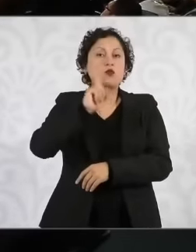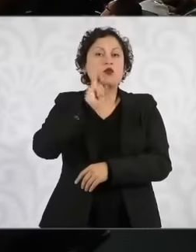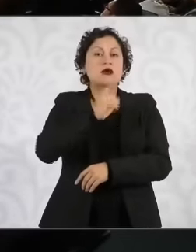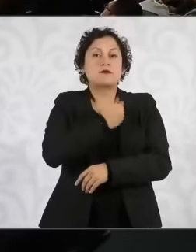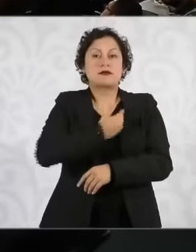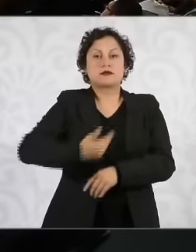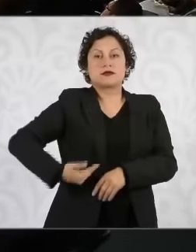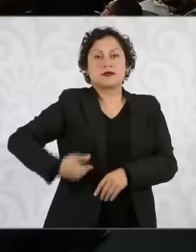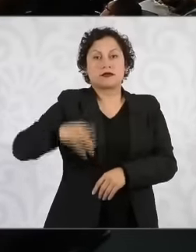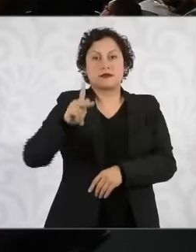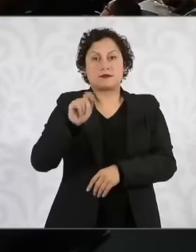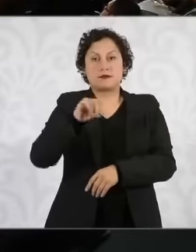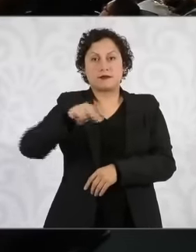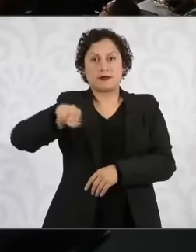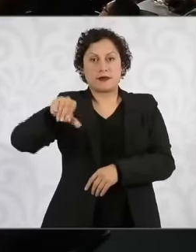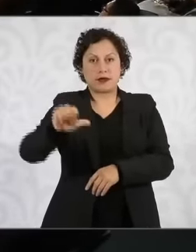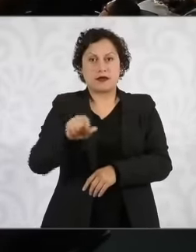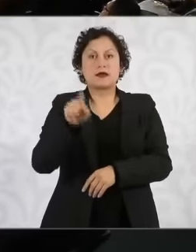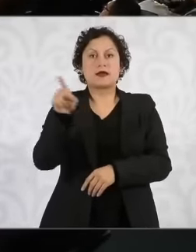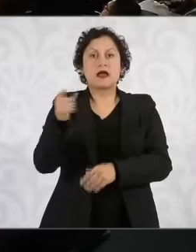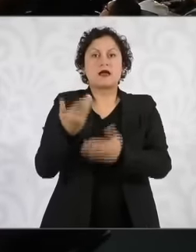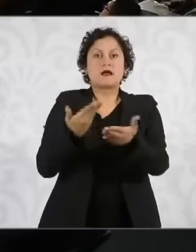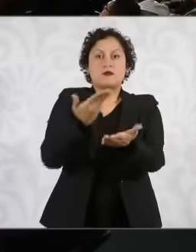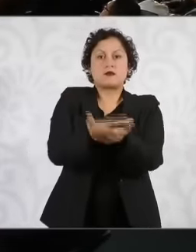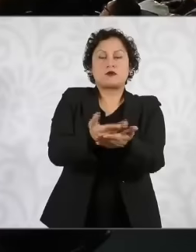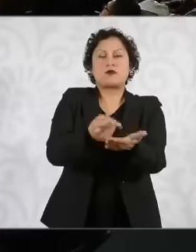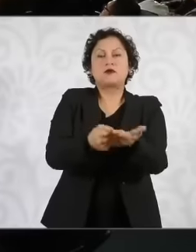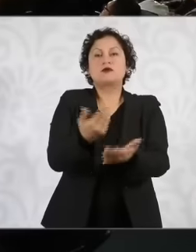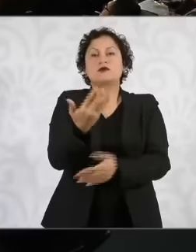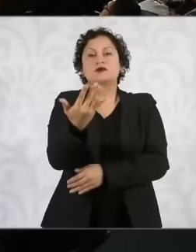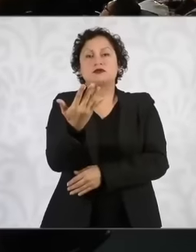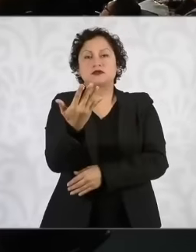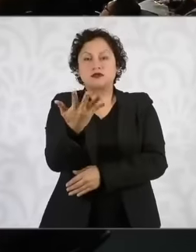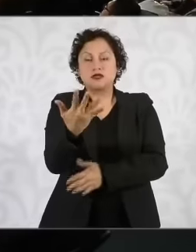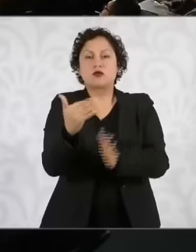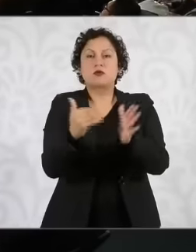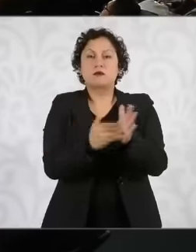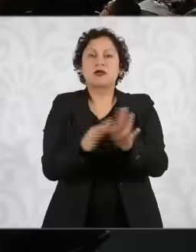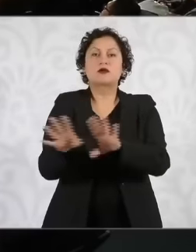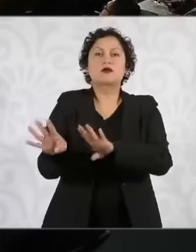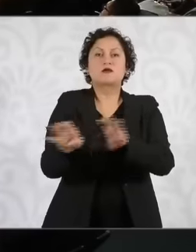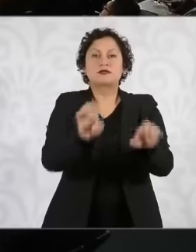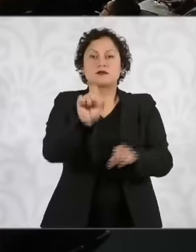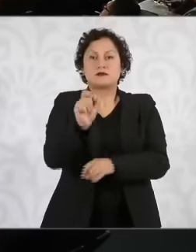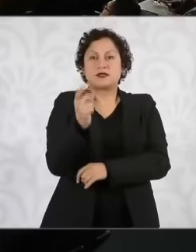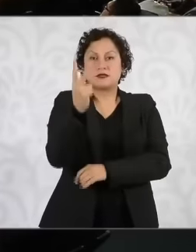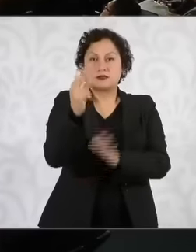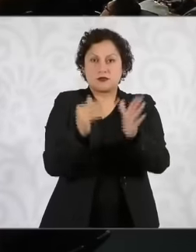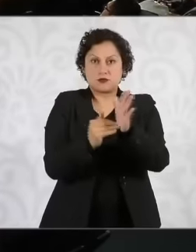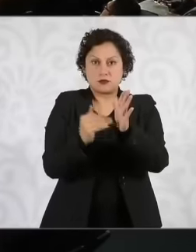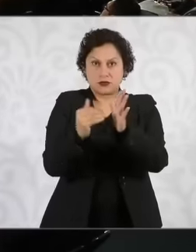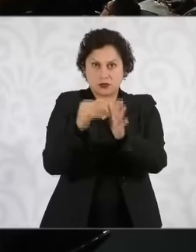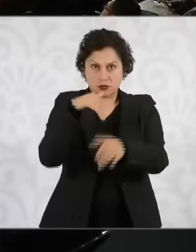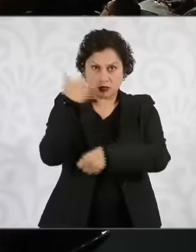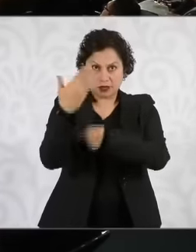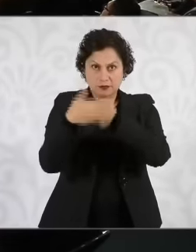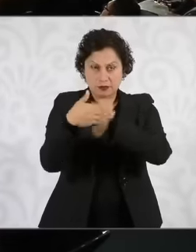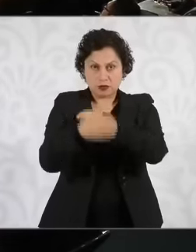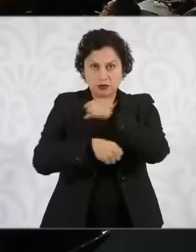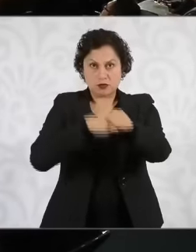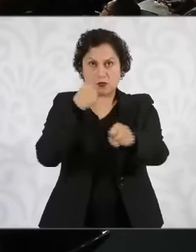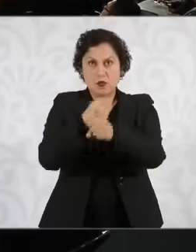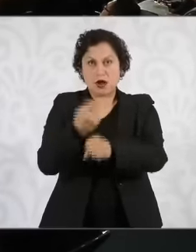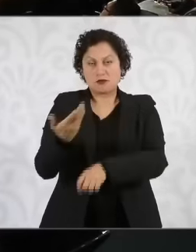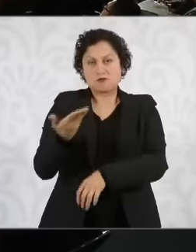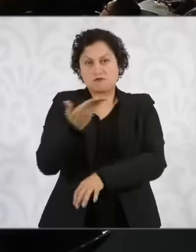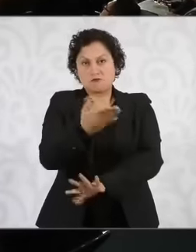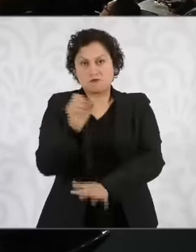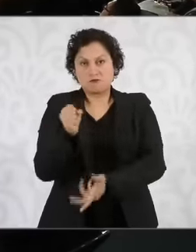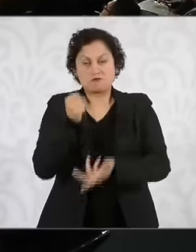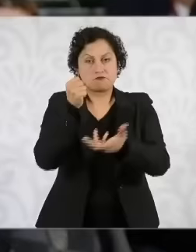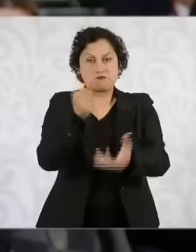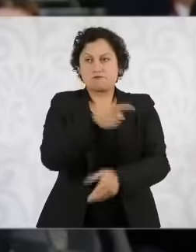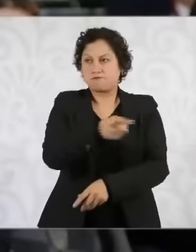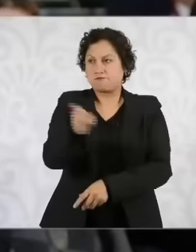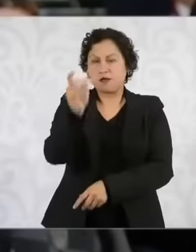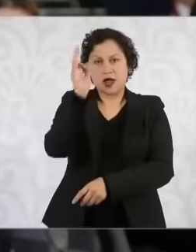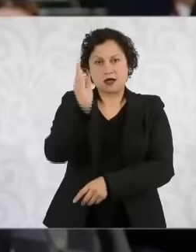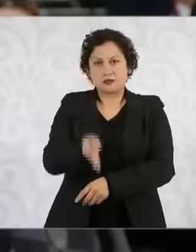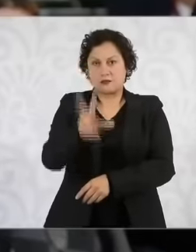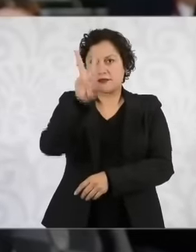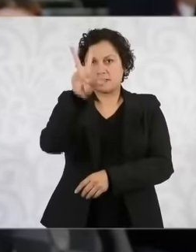budget of 5,922 million for next year eh, this is even an increase, one of the things that